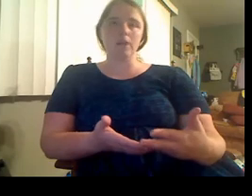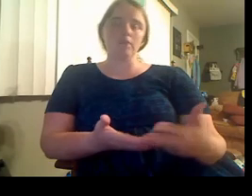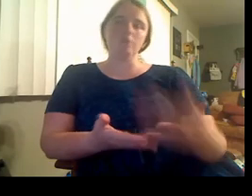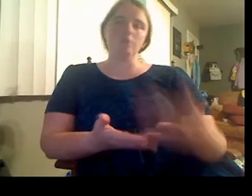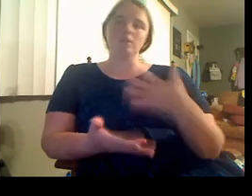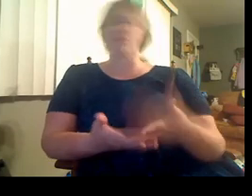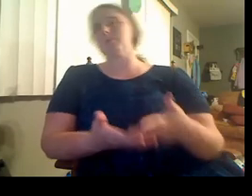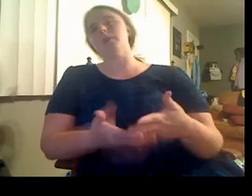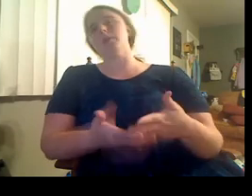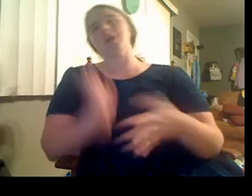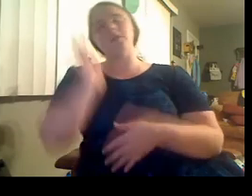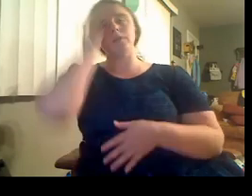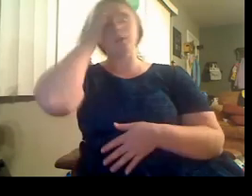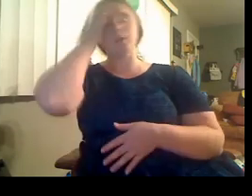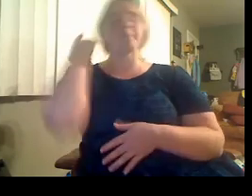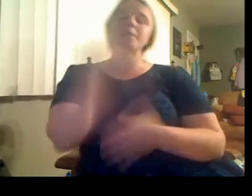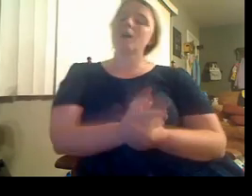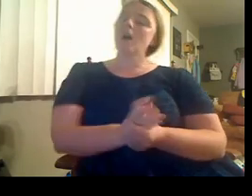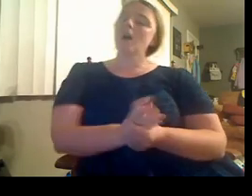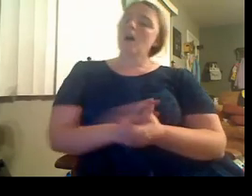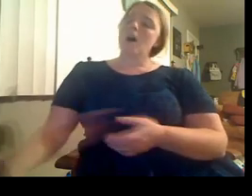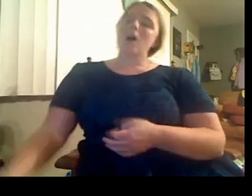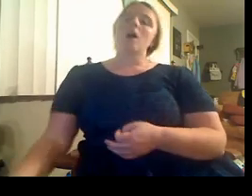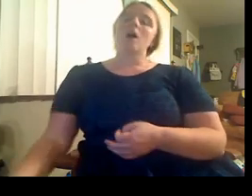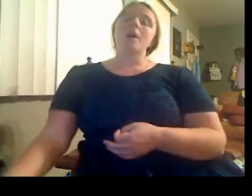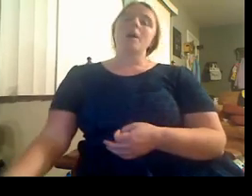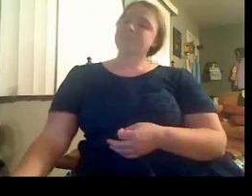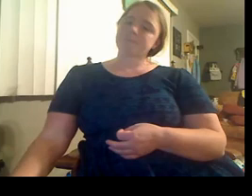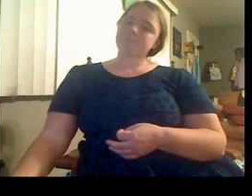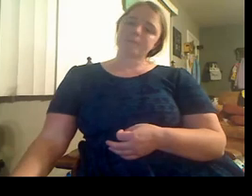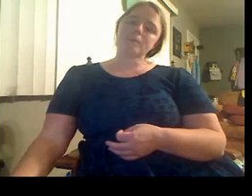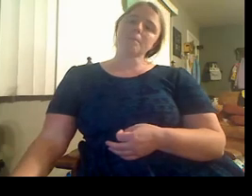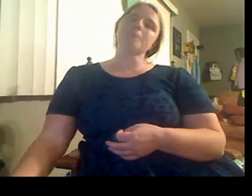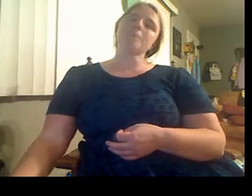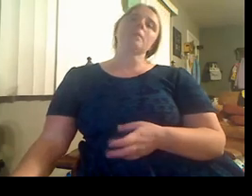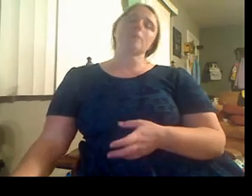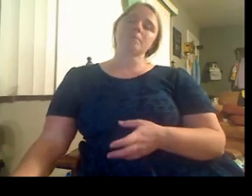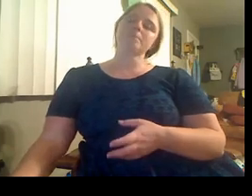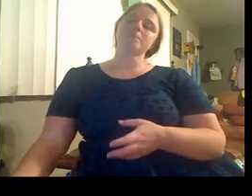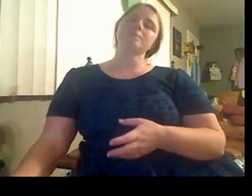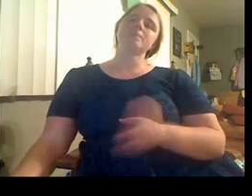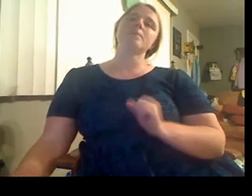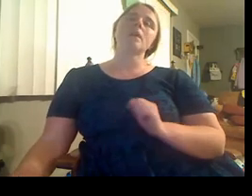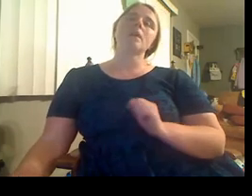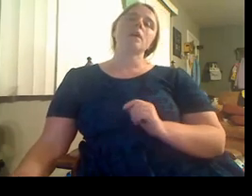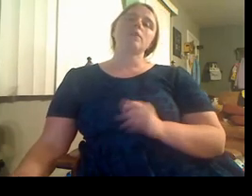involved in systems level advocacy.